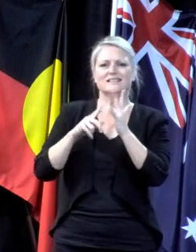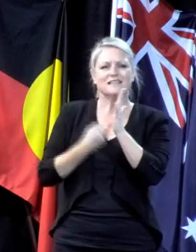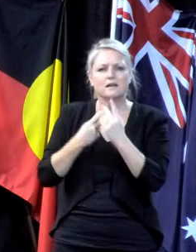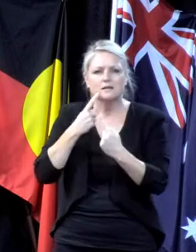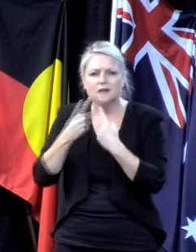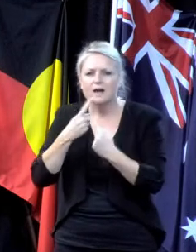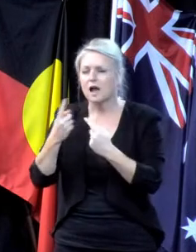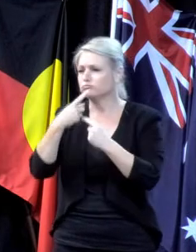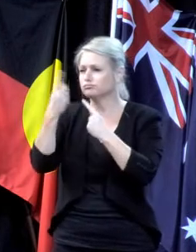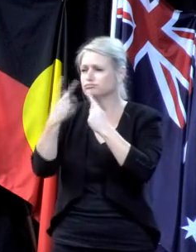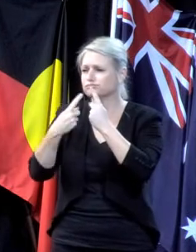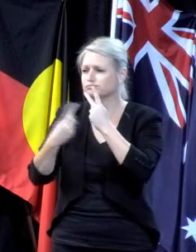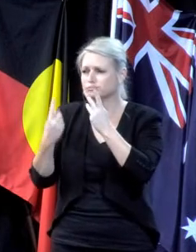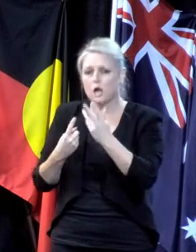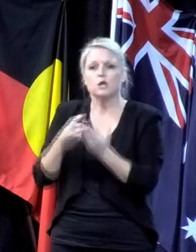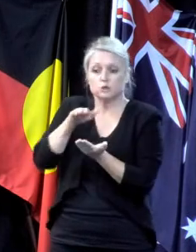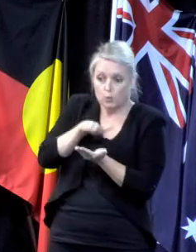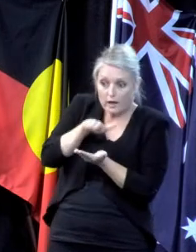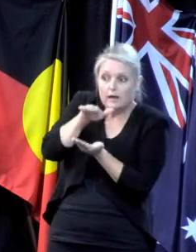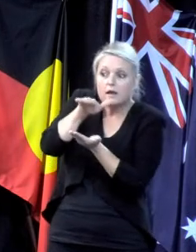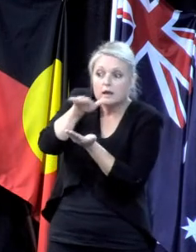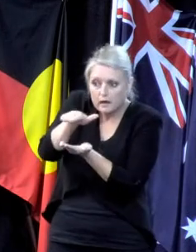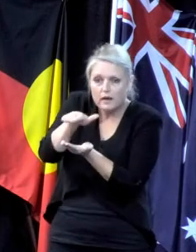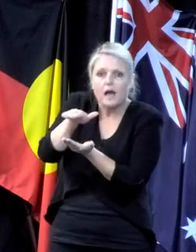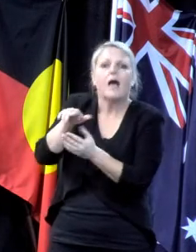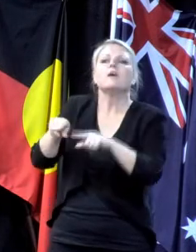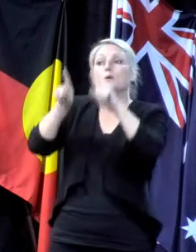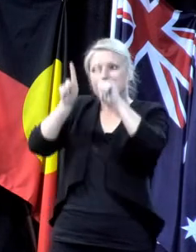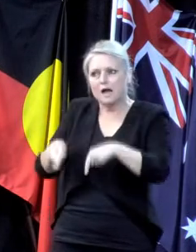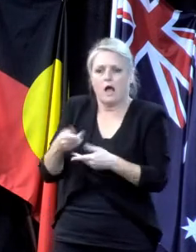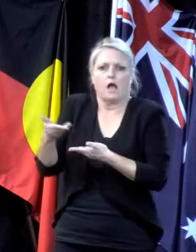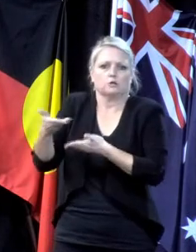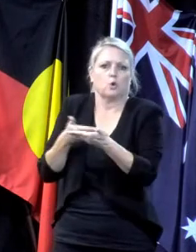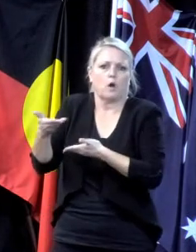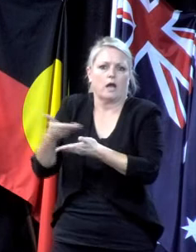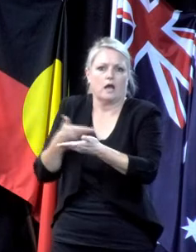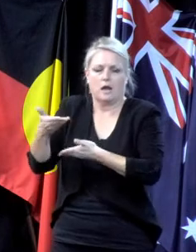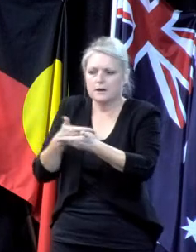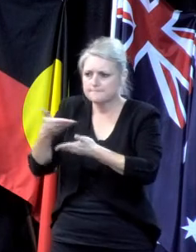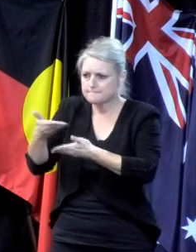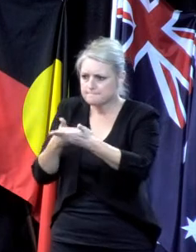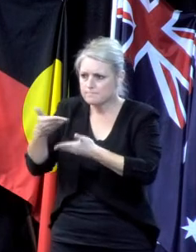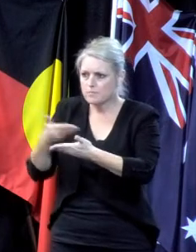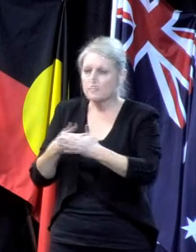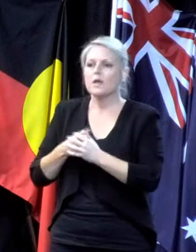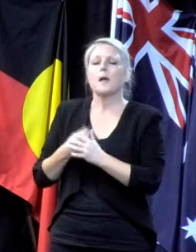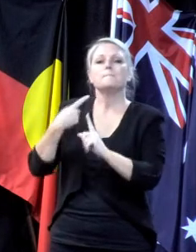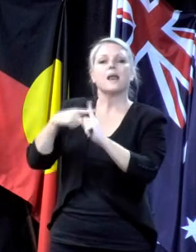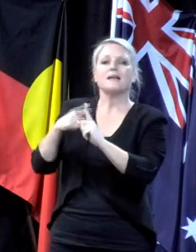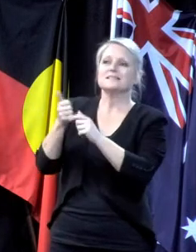of the conversation. The idea, once again, is that Assistant Regional Directors get to know the school